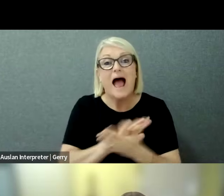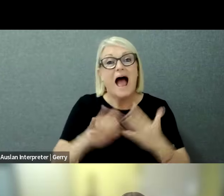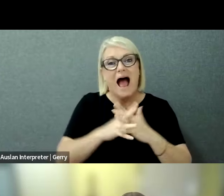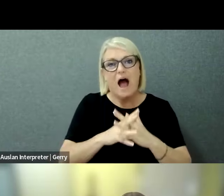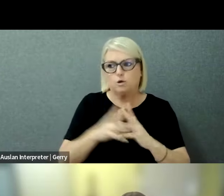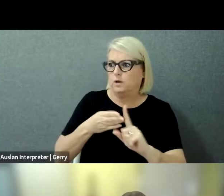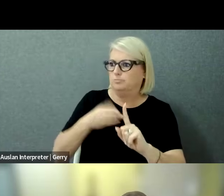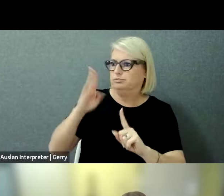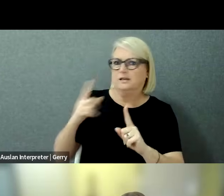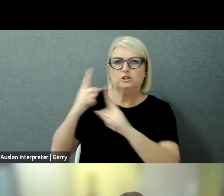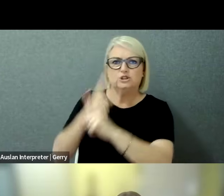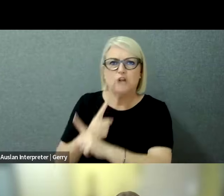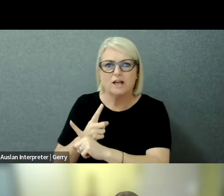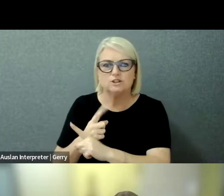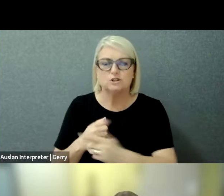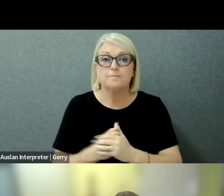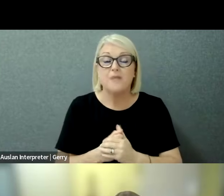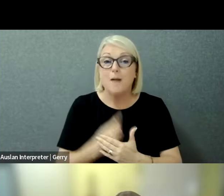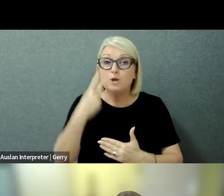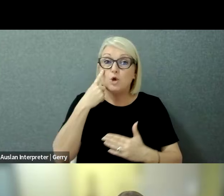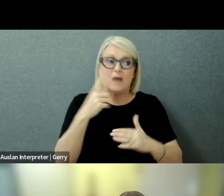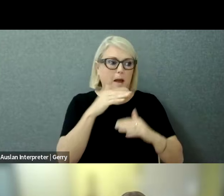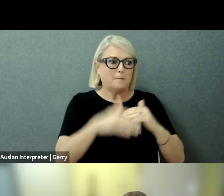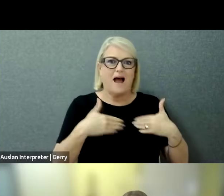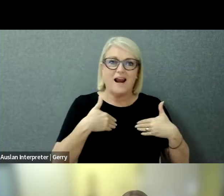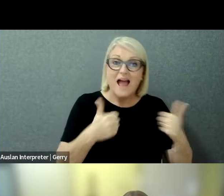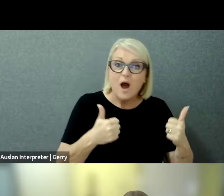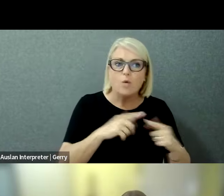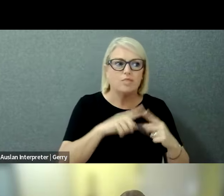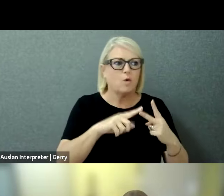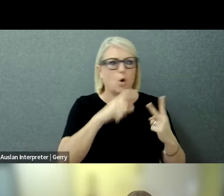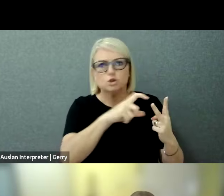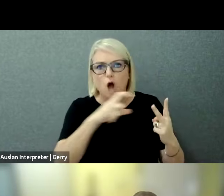early childhood education and care? How do you do it in kindergarten? So it's not, let's pretend we